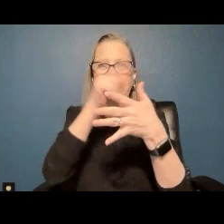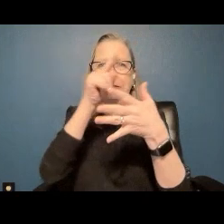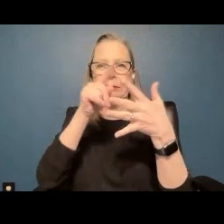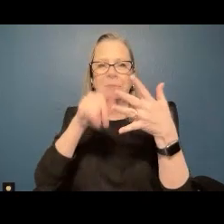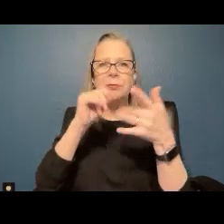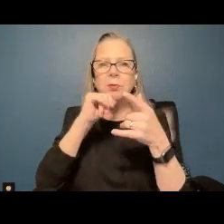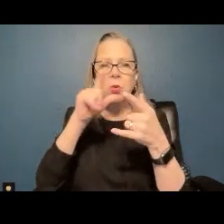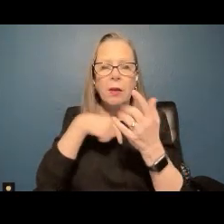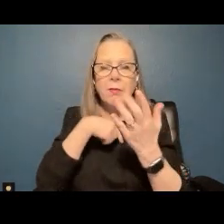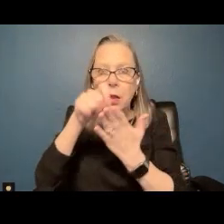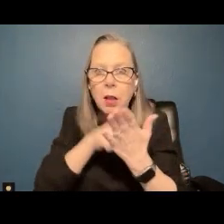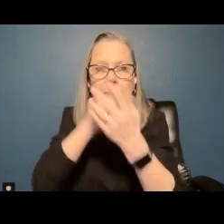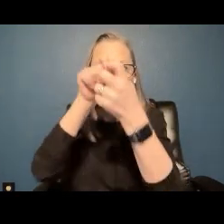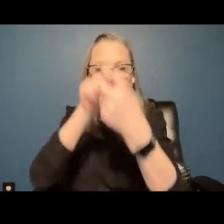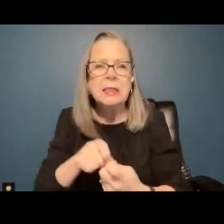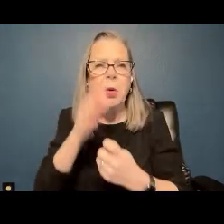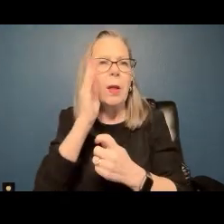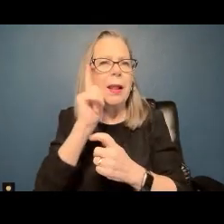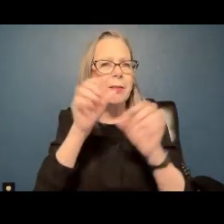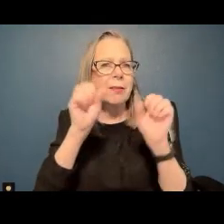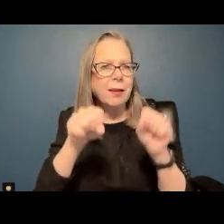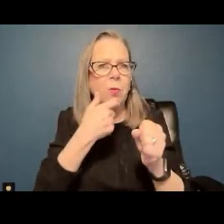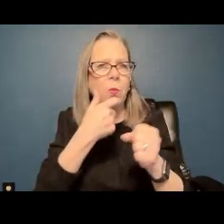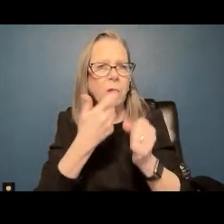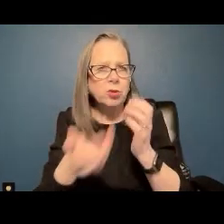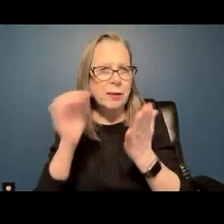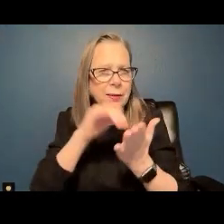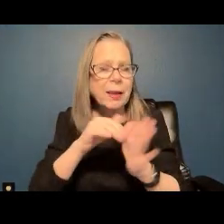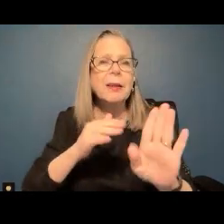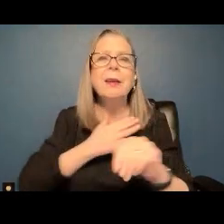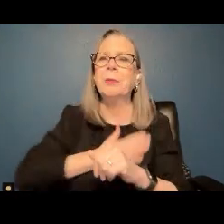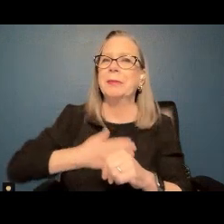We'll have dedicated off mute time for a group and Q&A and discussion.